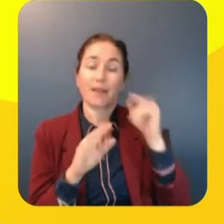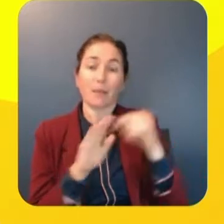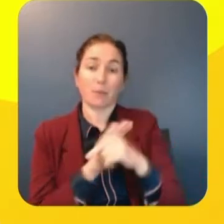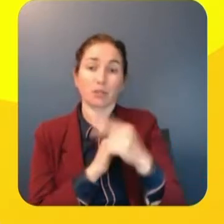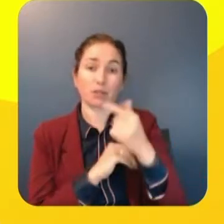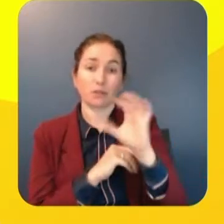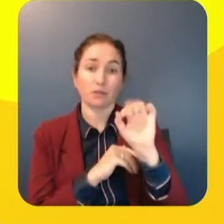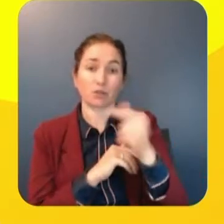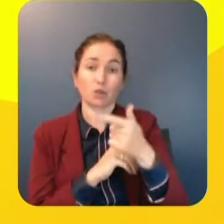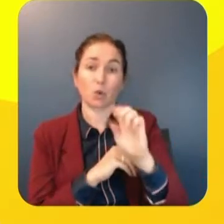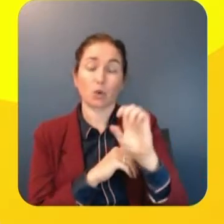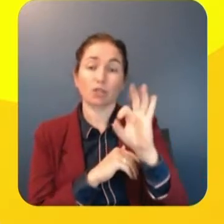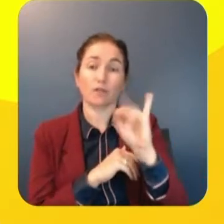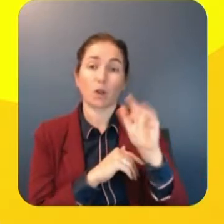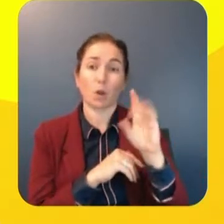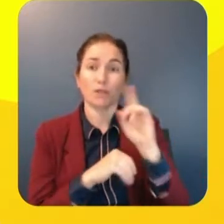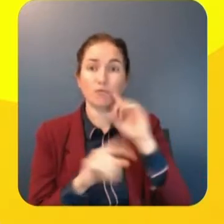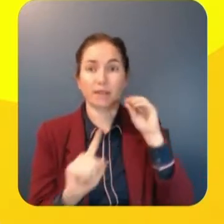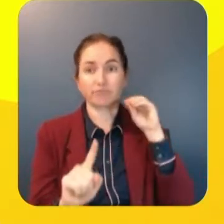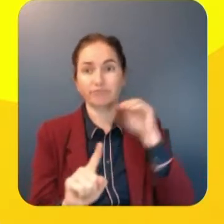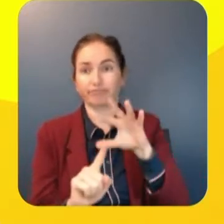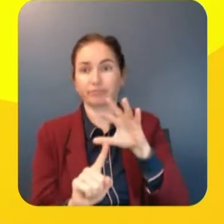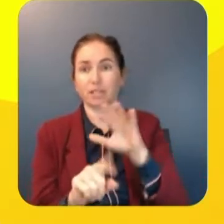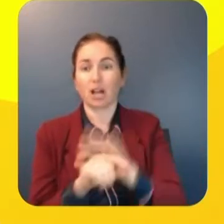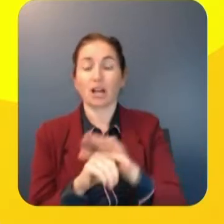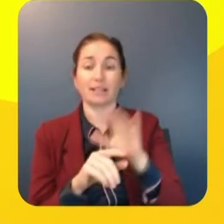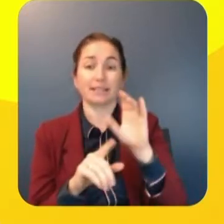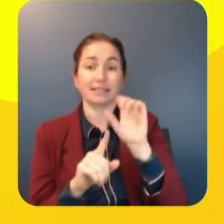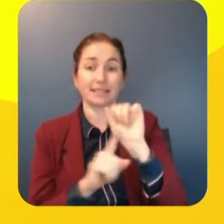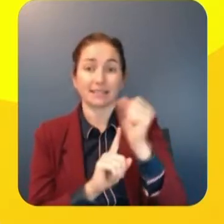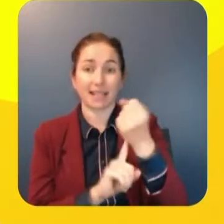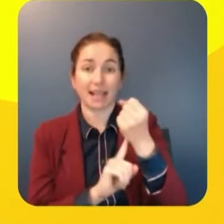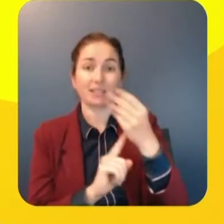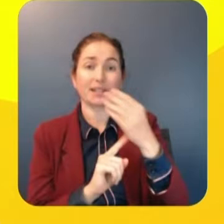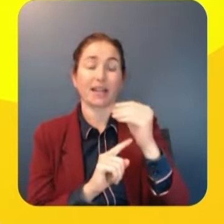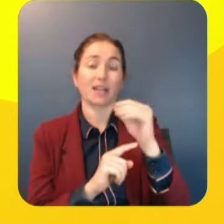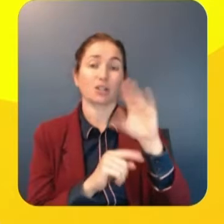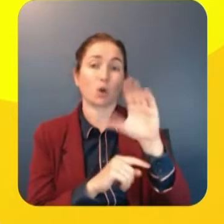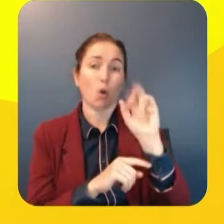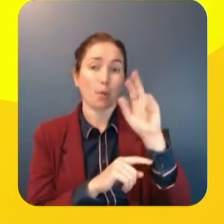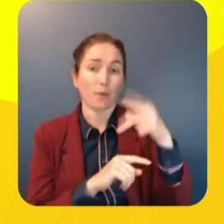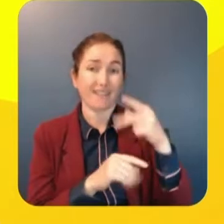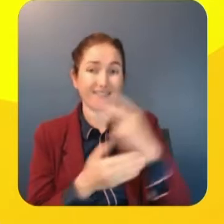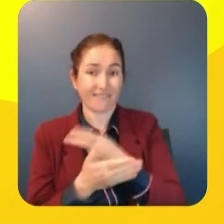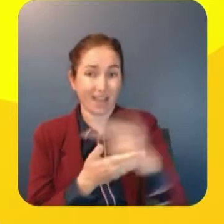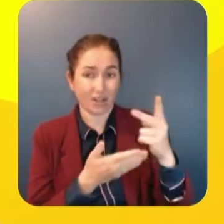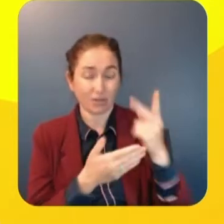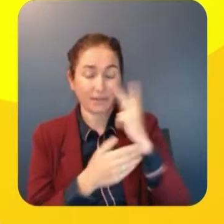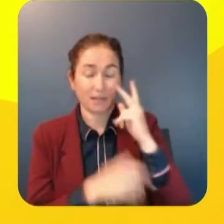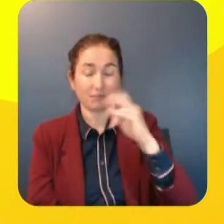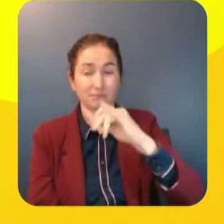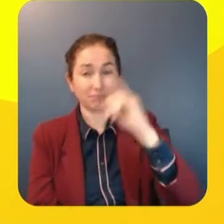shined a bright spotlight on societal and corporate failures. And we saw this incredible outpouring of emotion,